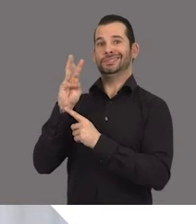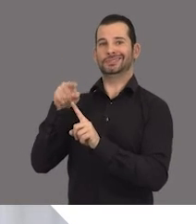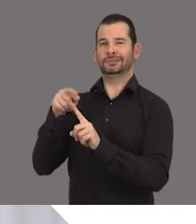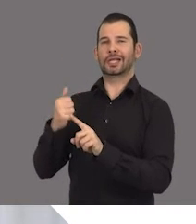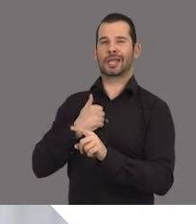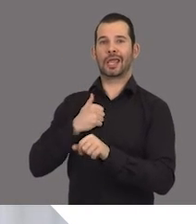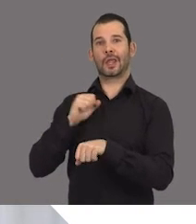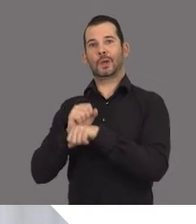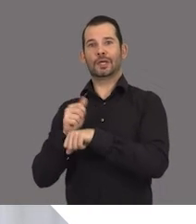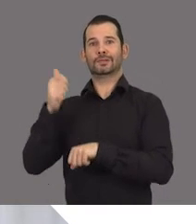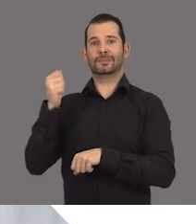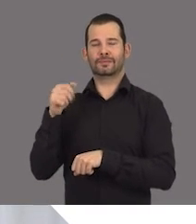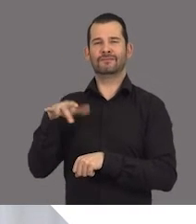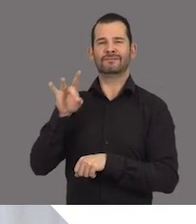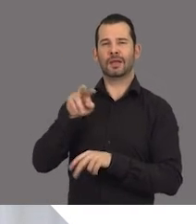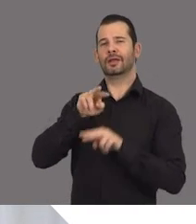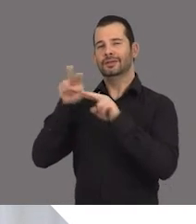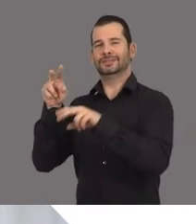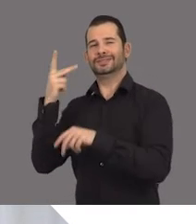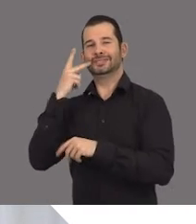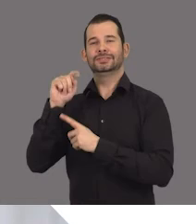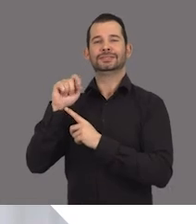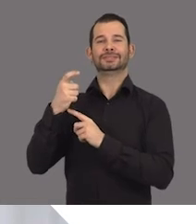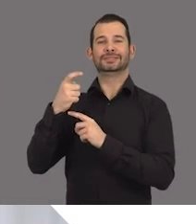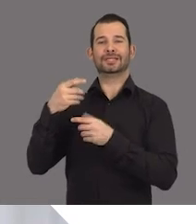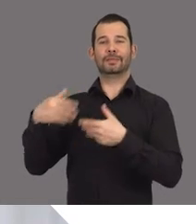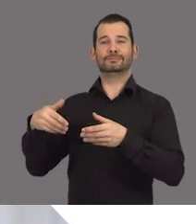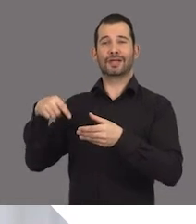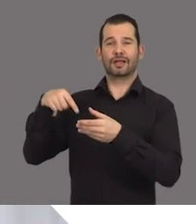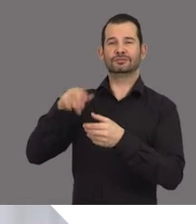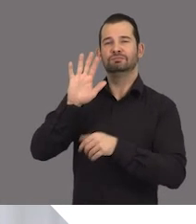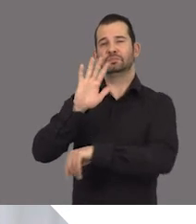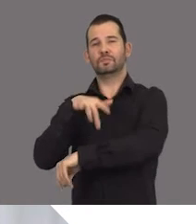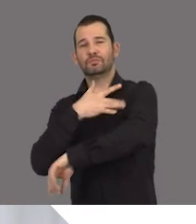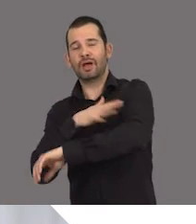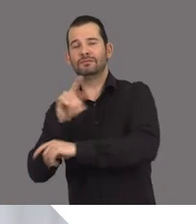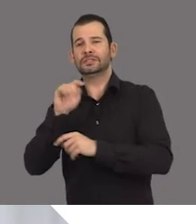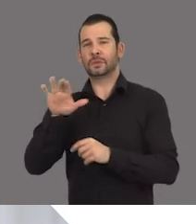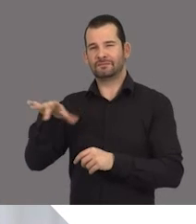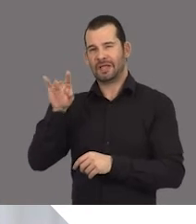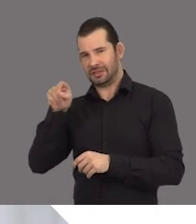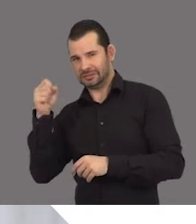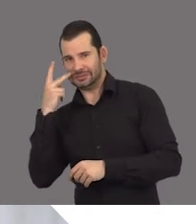As of July 2023, the CWB is issued by quarterly automatic payments